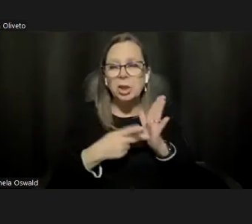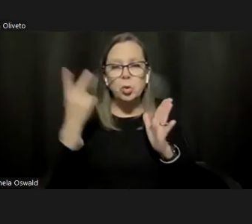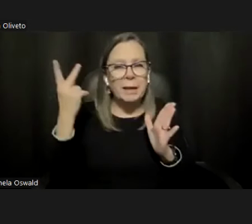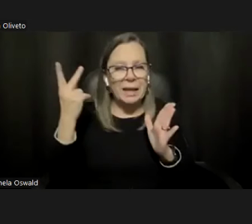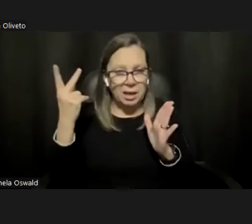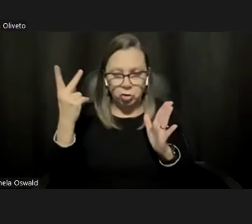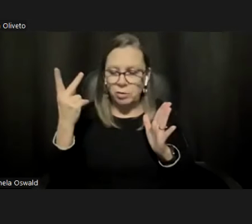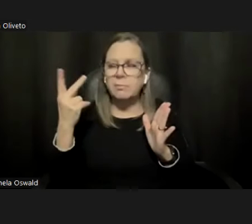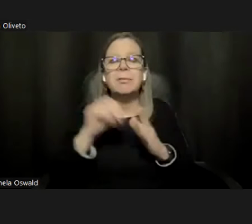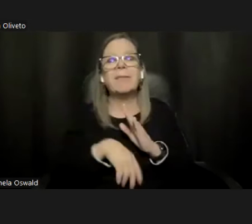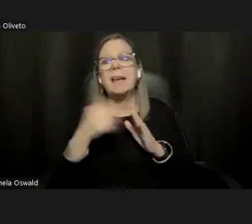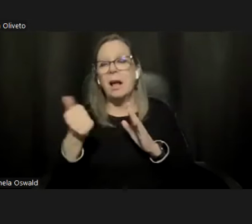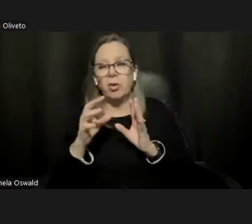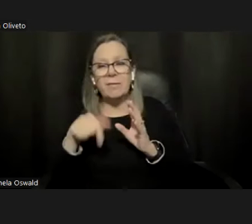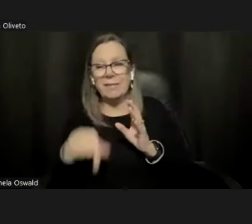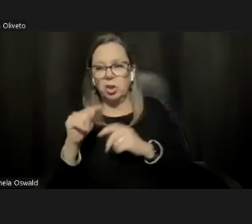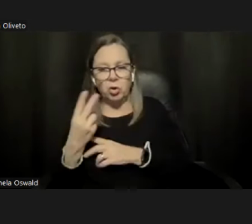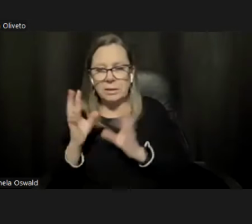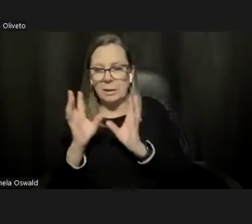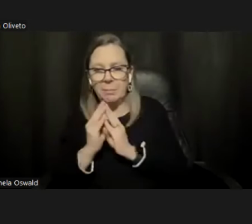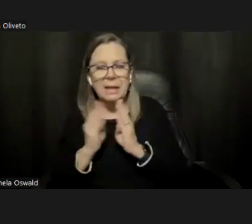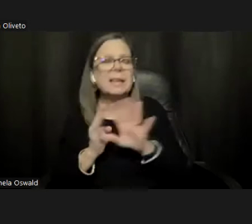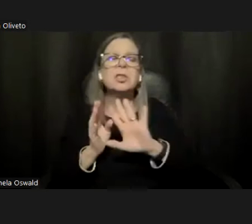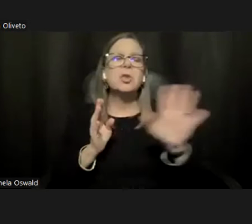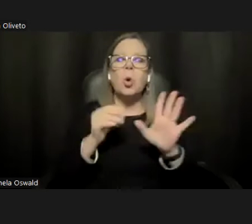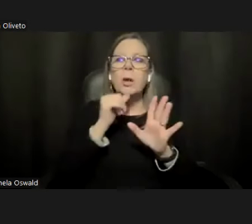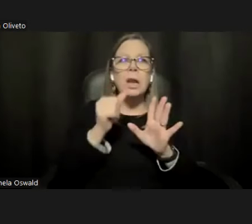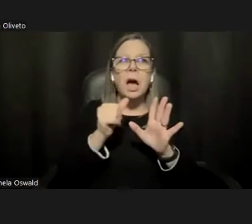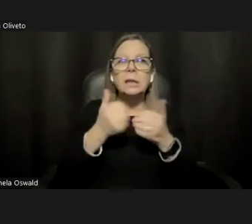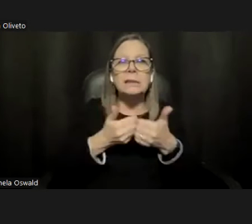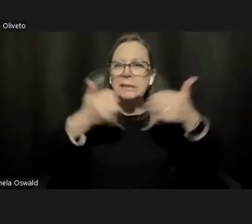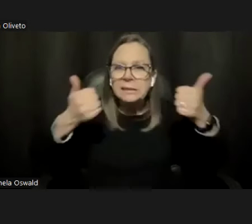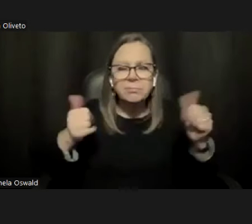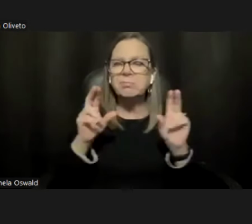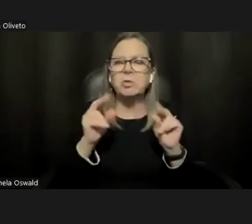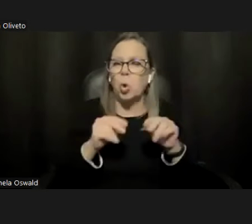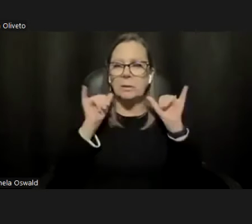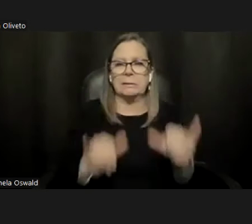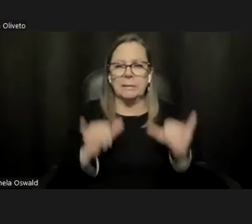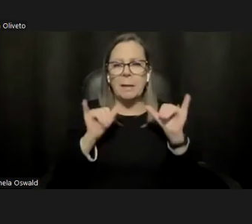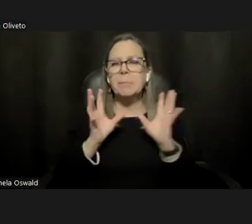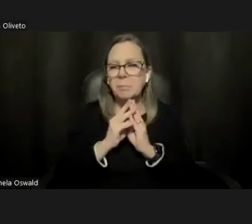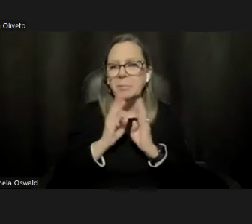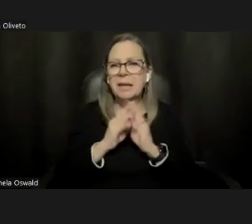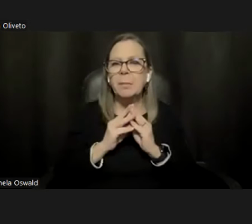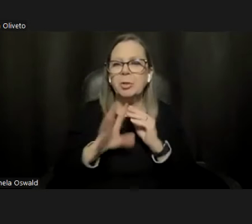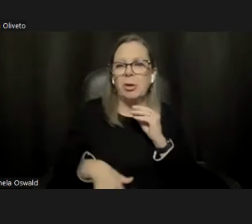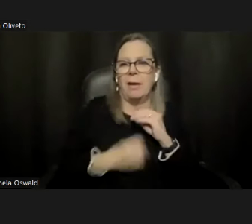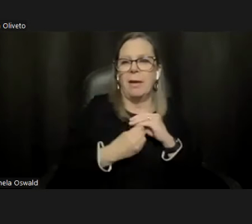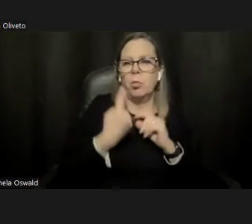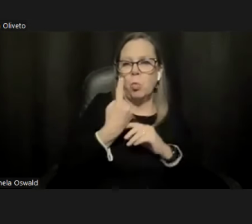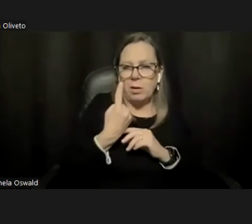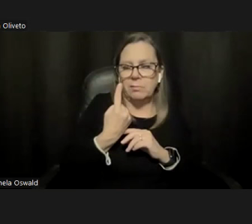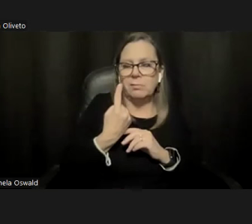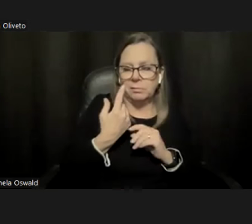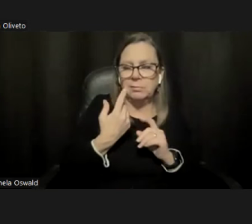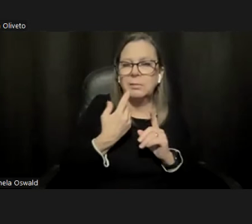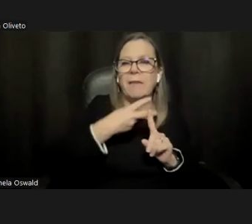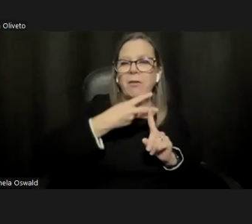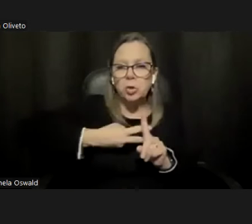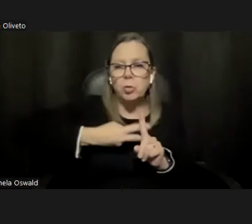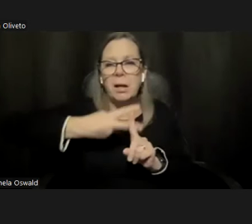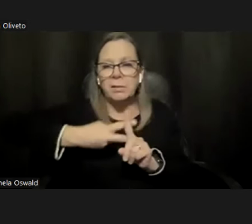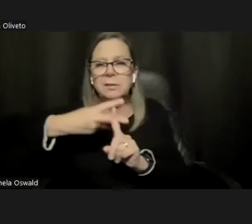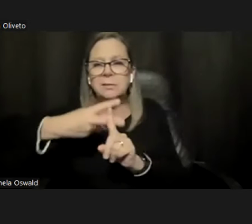It will not be any different information, it will just be times two, doing it twice.